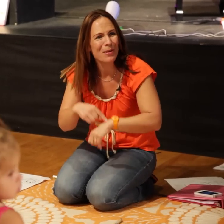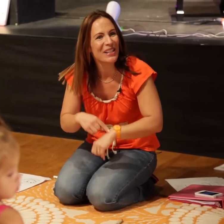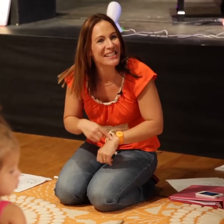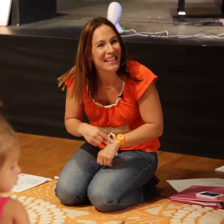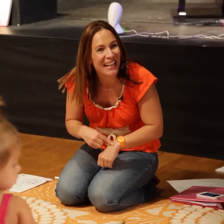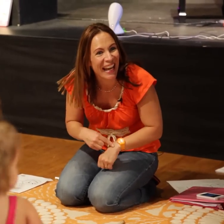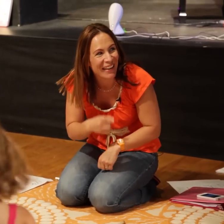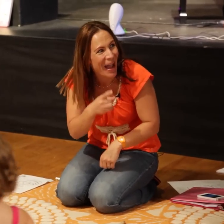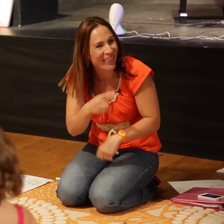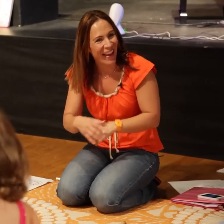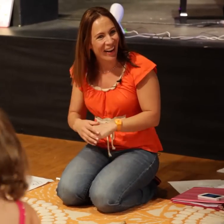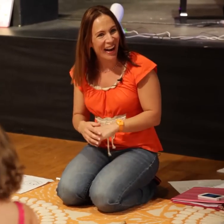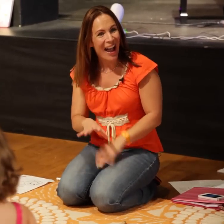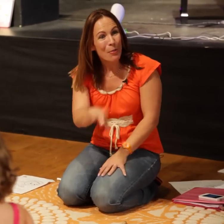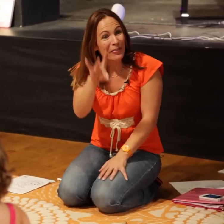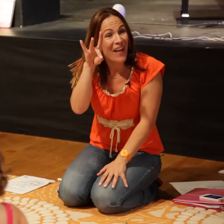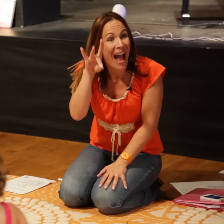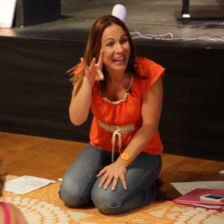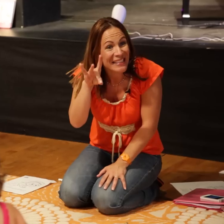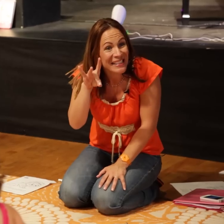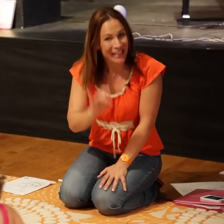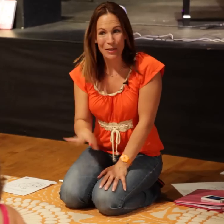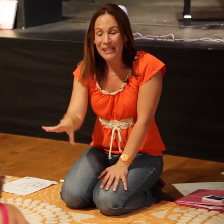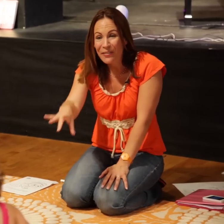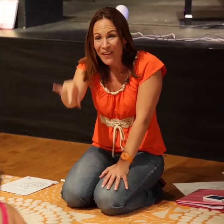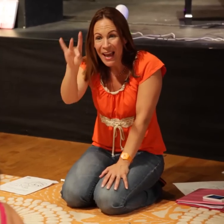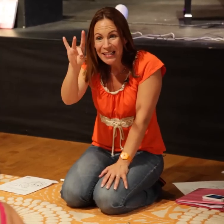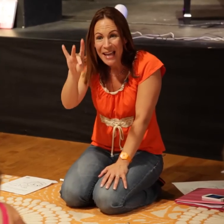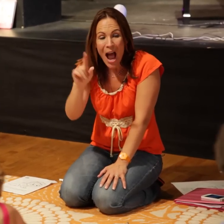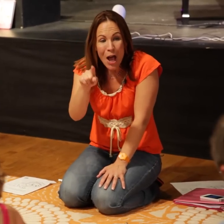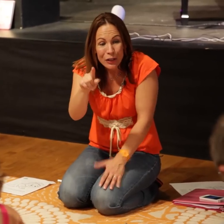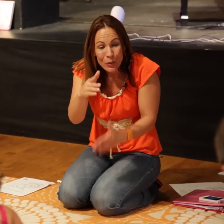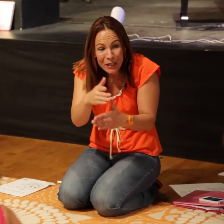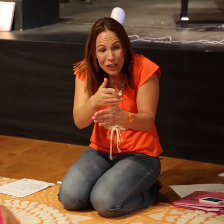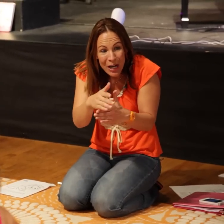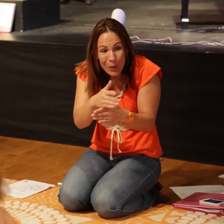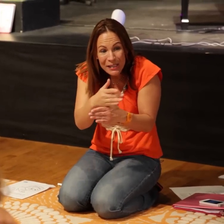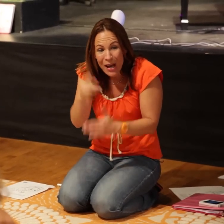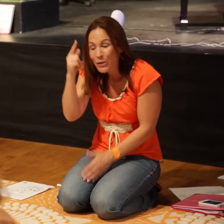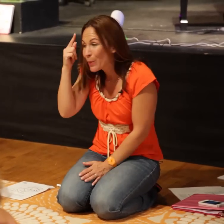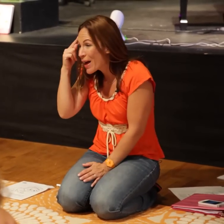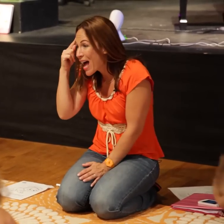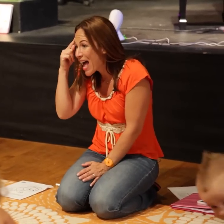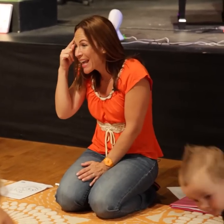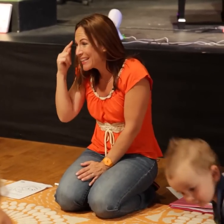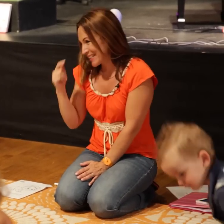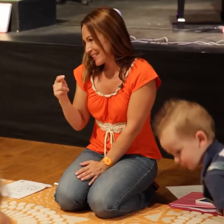Good singing back there! ...will find Can you sign FIND? You can share what's on your mind